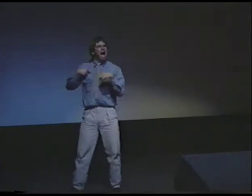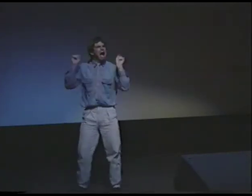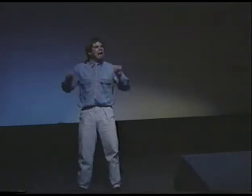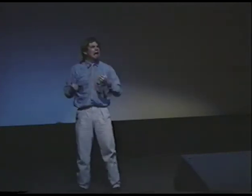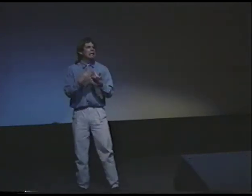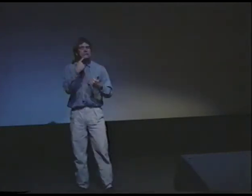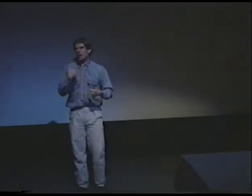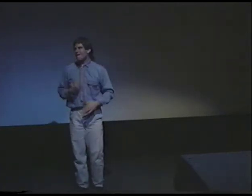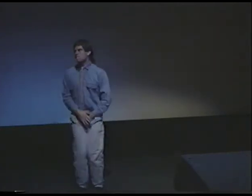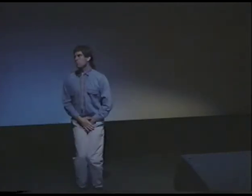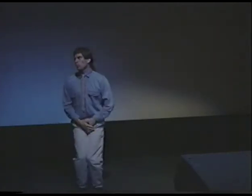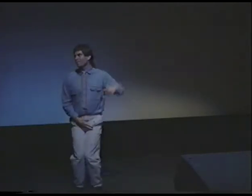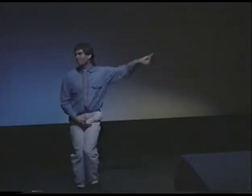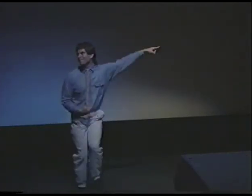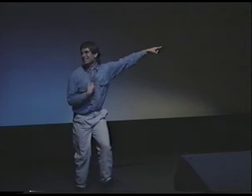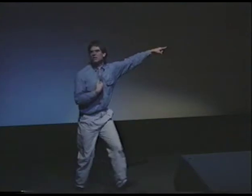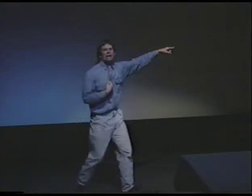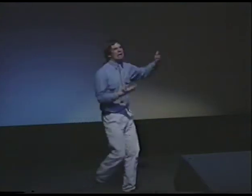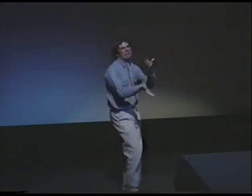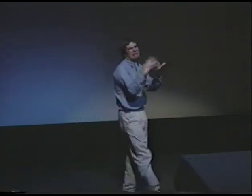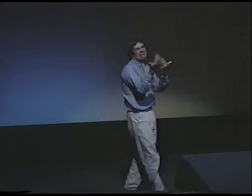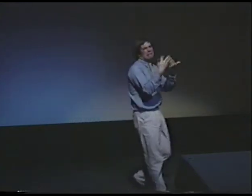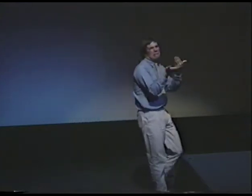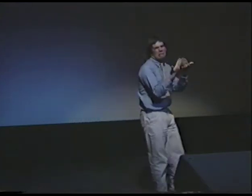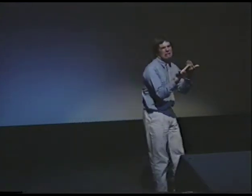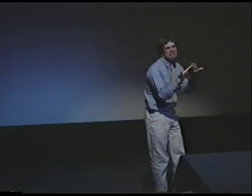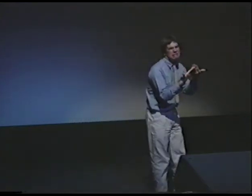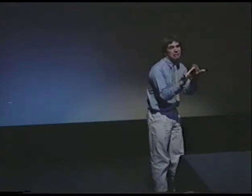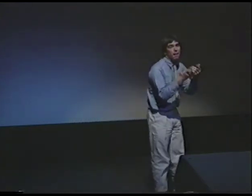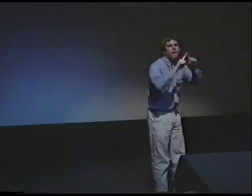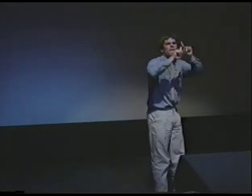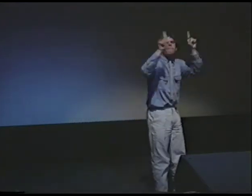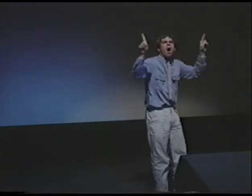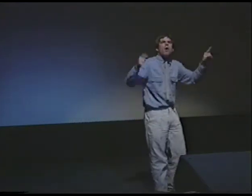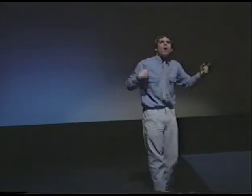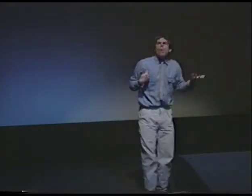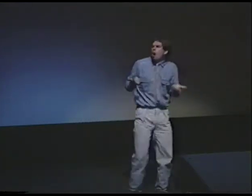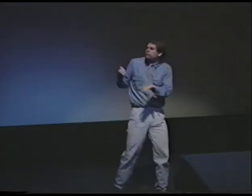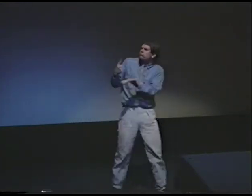It forced me to try and act things out, like I got to go to the bathroom.